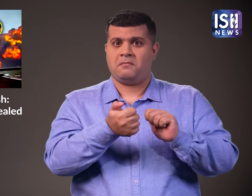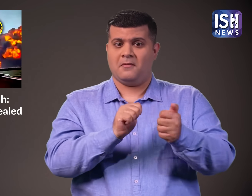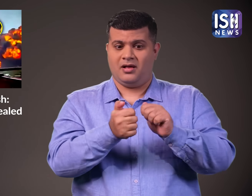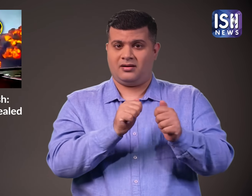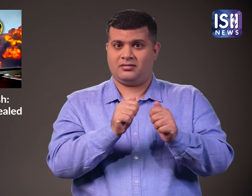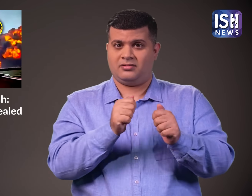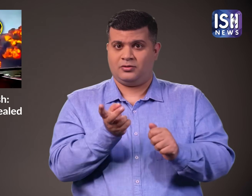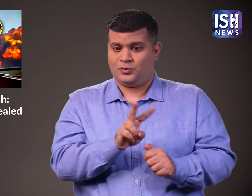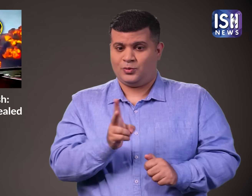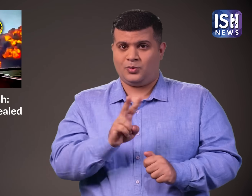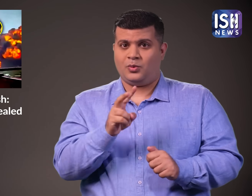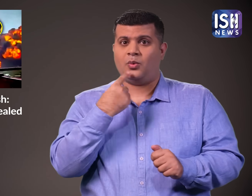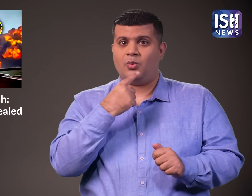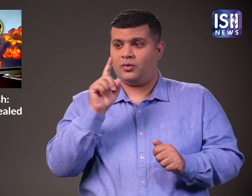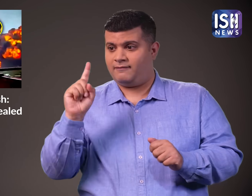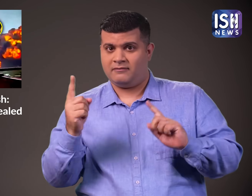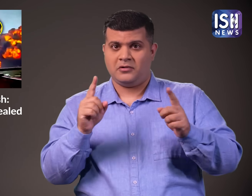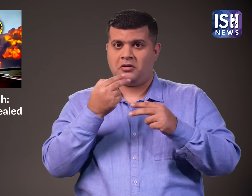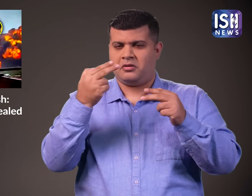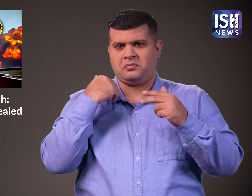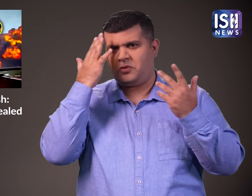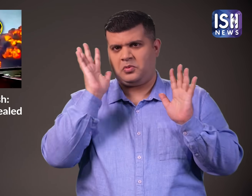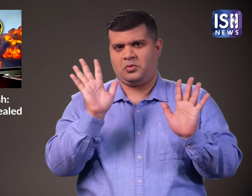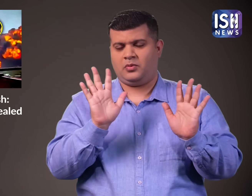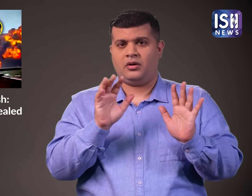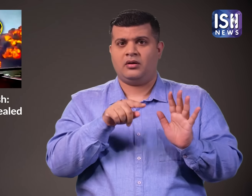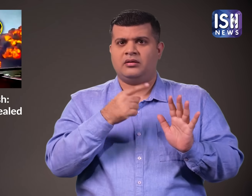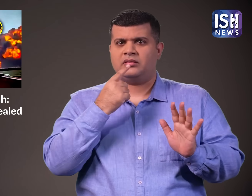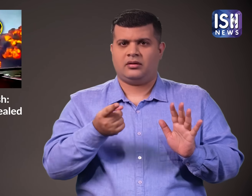One of the pilots is heard speaking but the report doesn’t say which one.